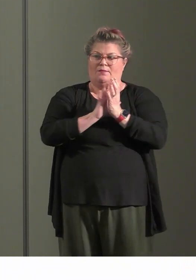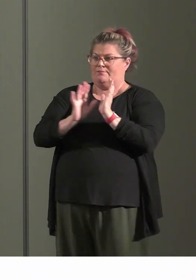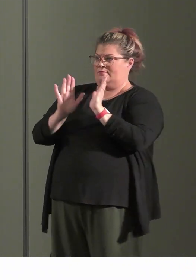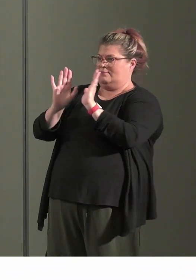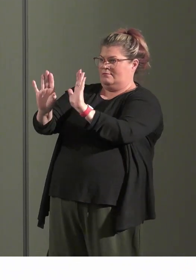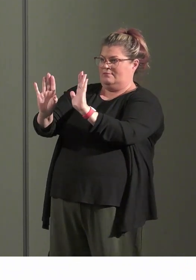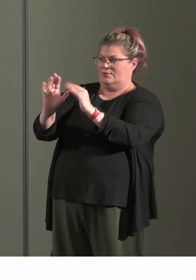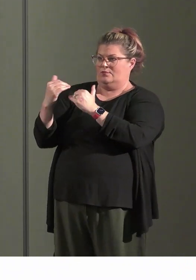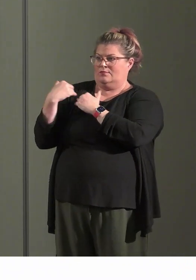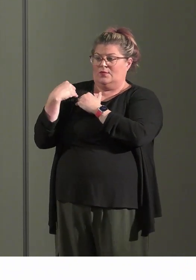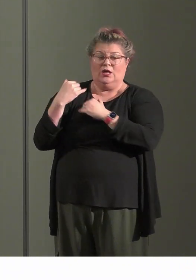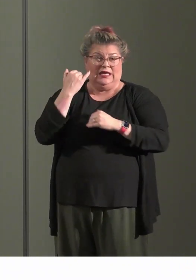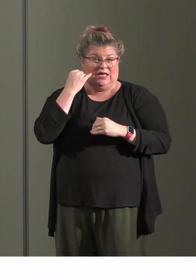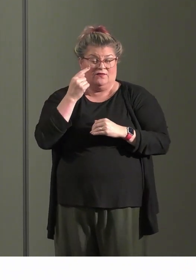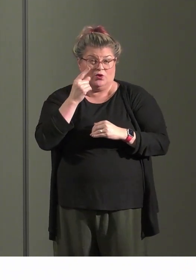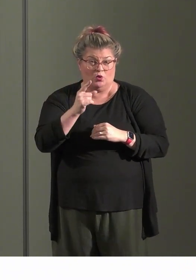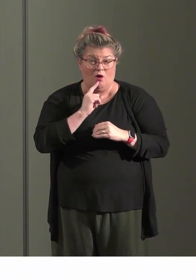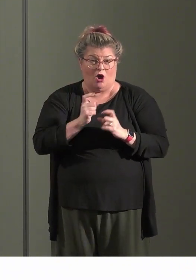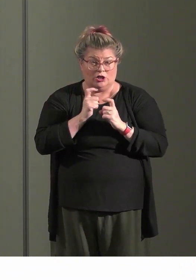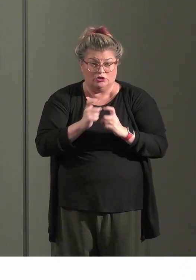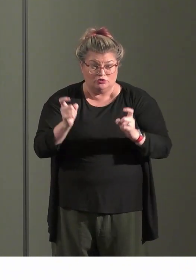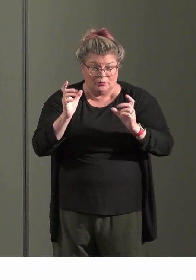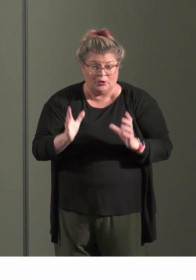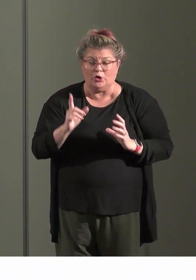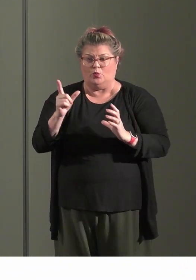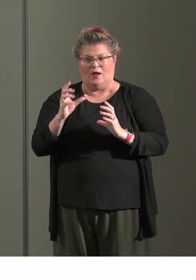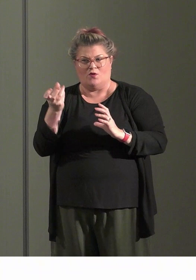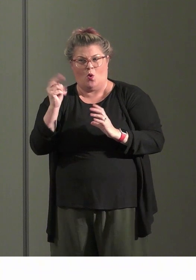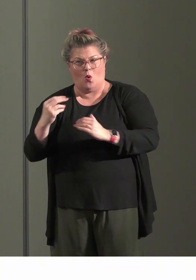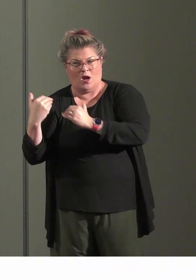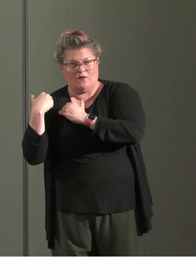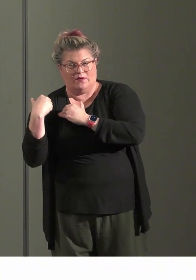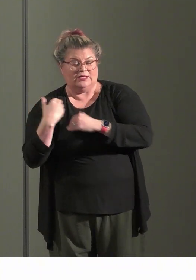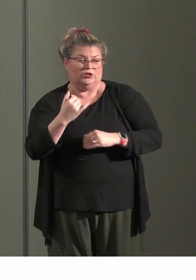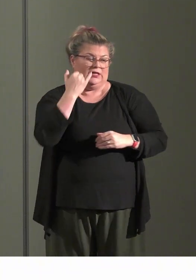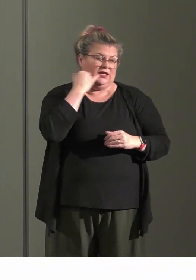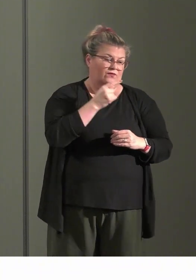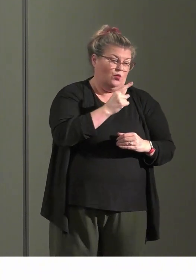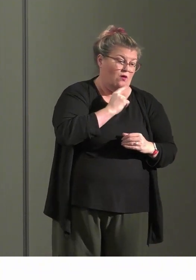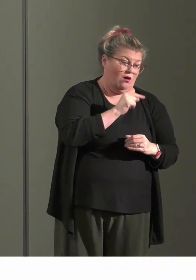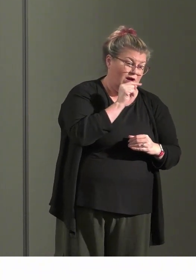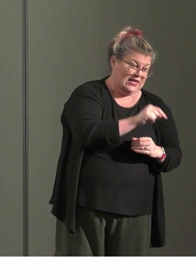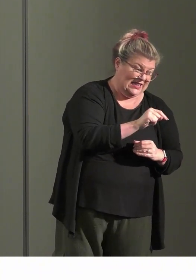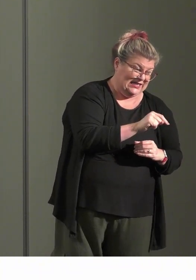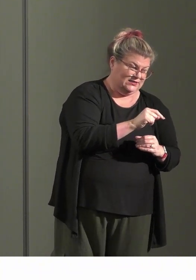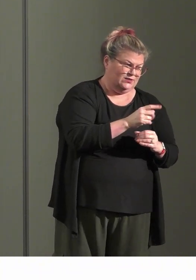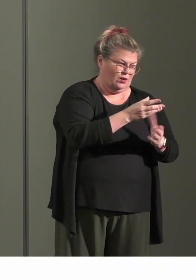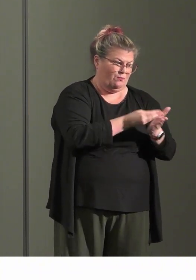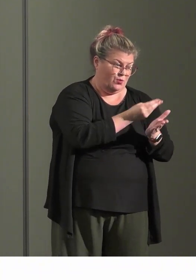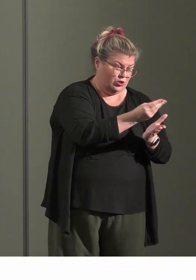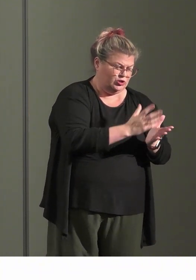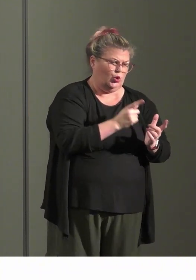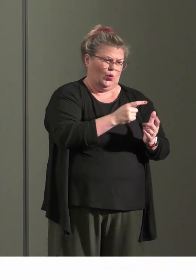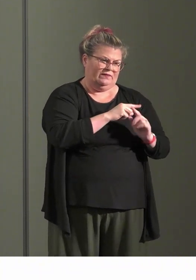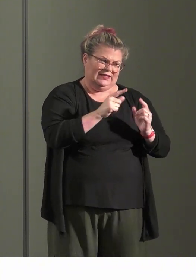certain obligations or distributor or importing or search writer there are requirements that apply on